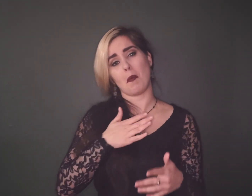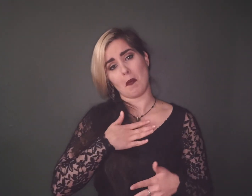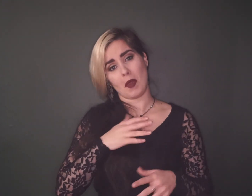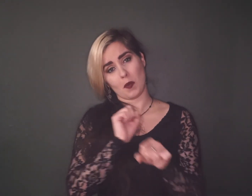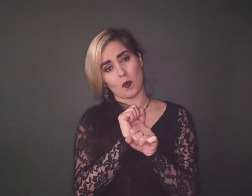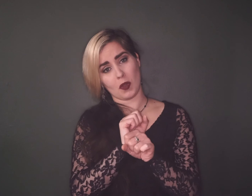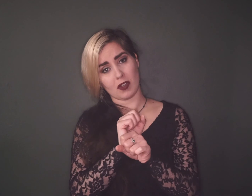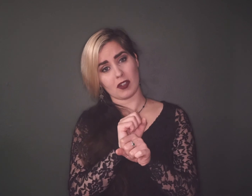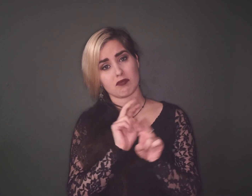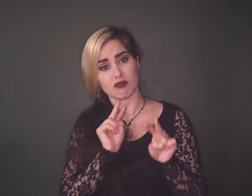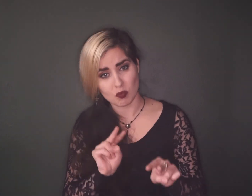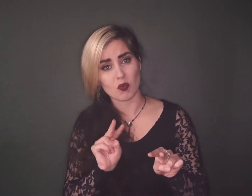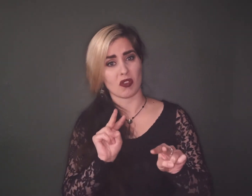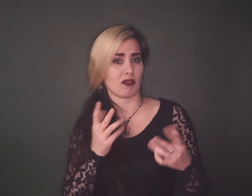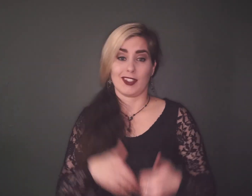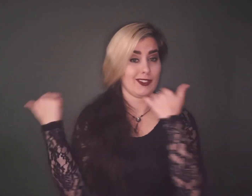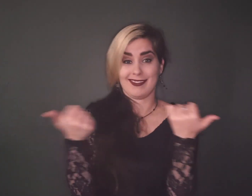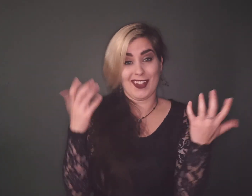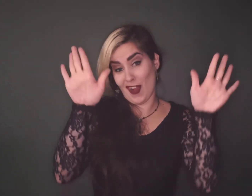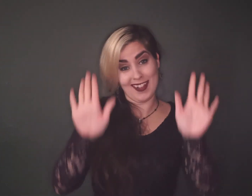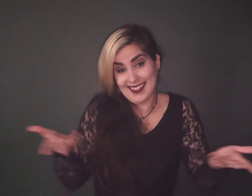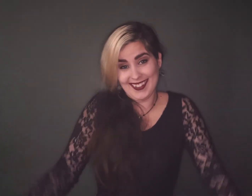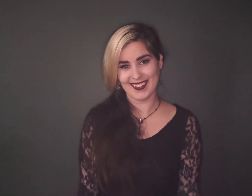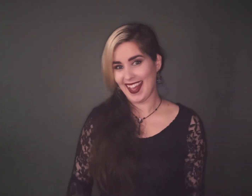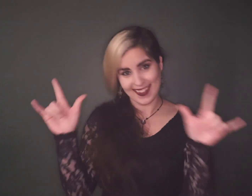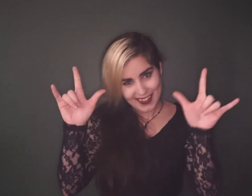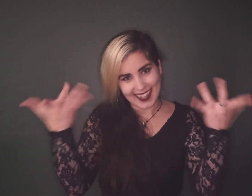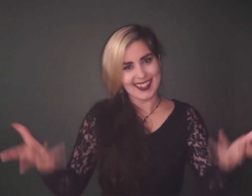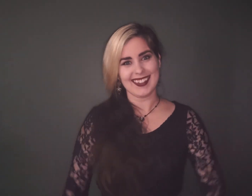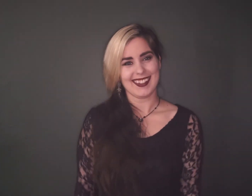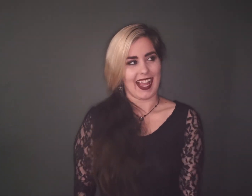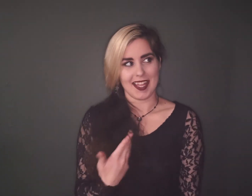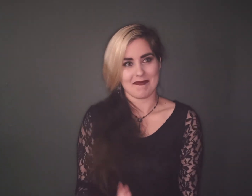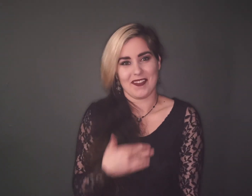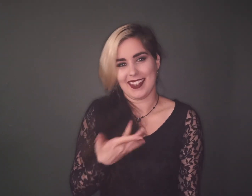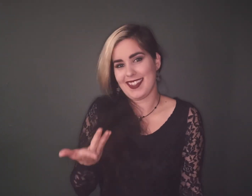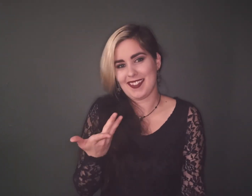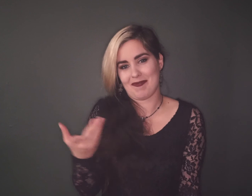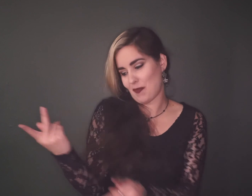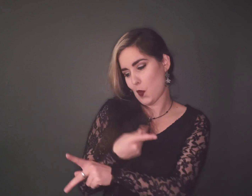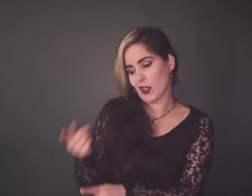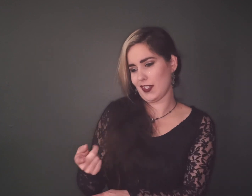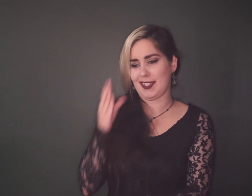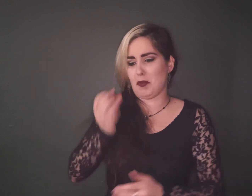I feel you folks who follow my work you're all awesome, I love you guys! So for my worst fan experience...